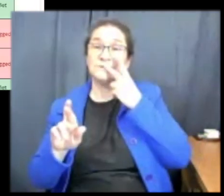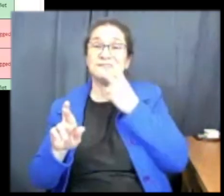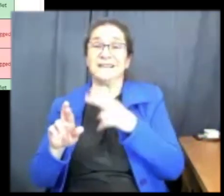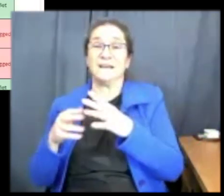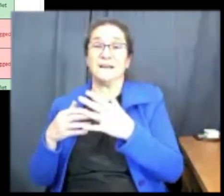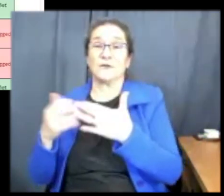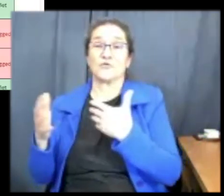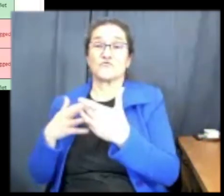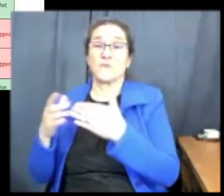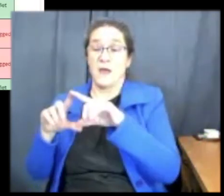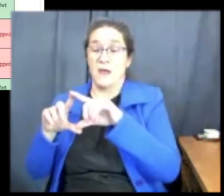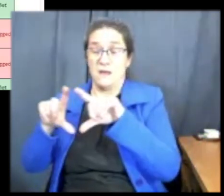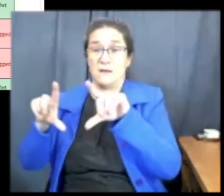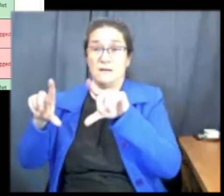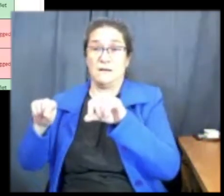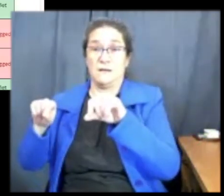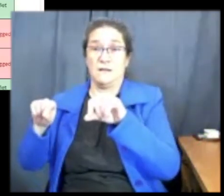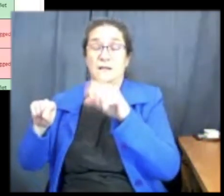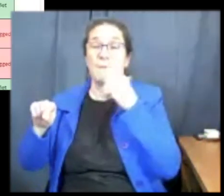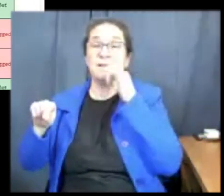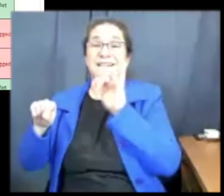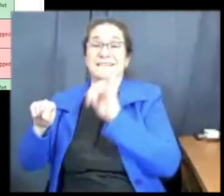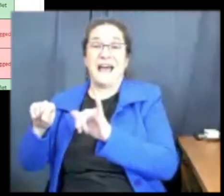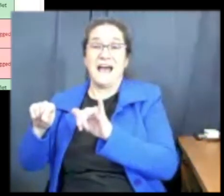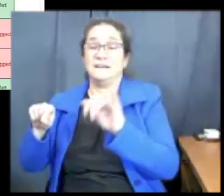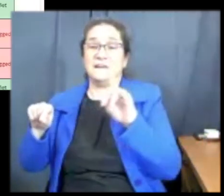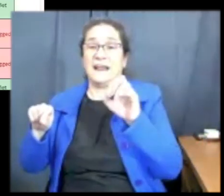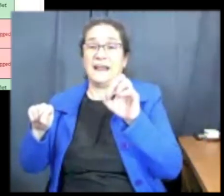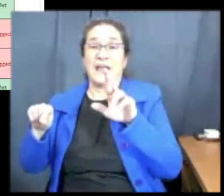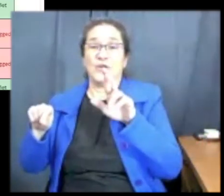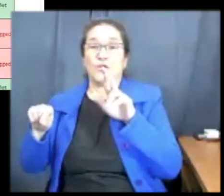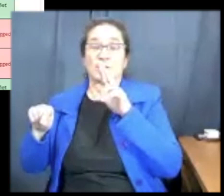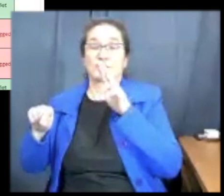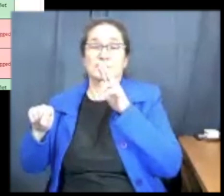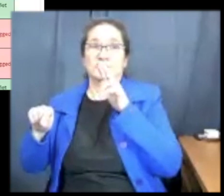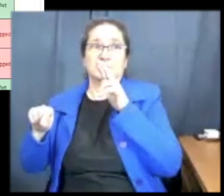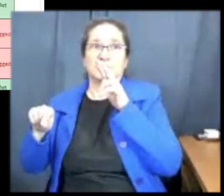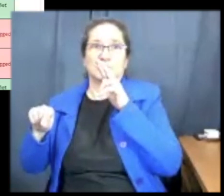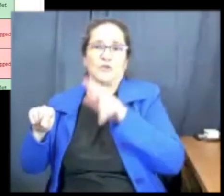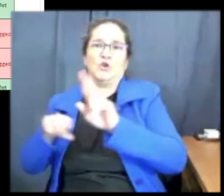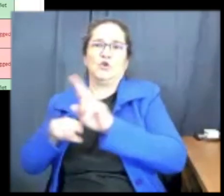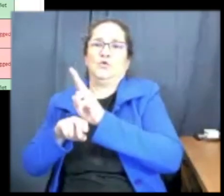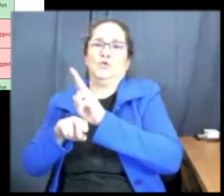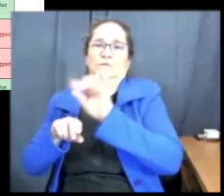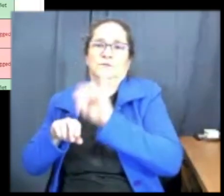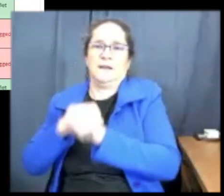and that's because those indicators did not exist for those years and so they are blacked out.